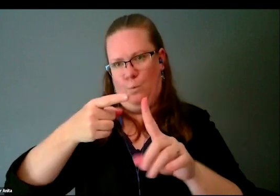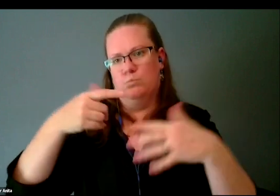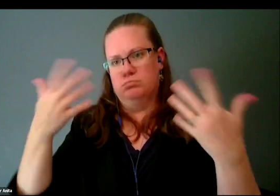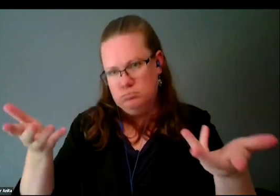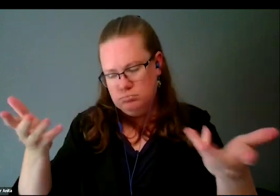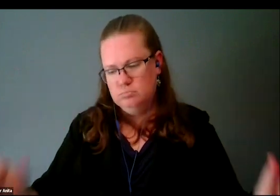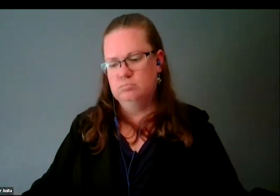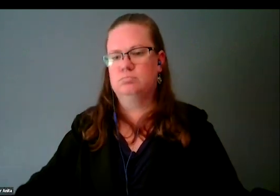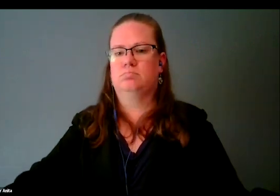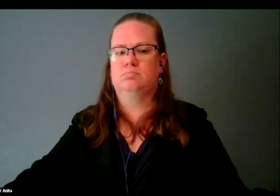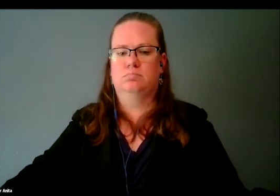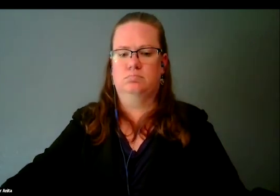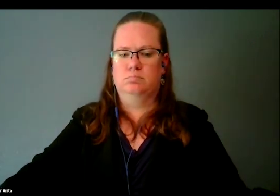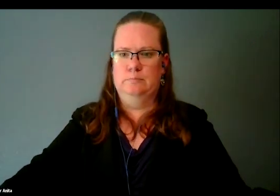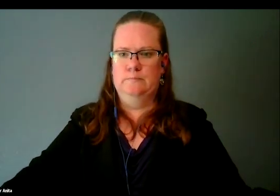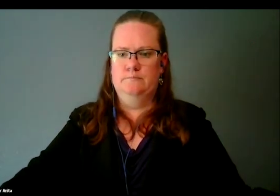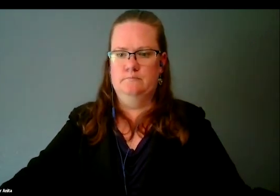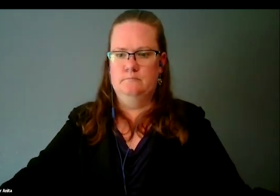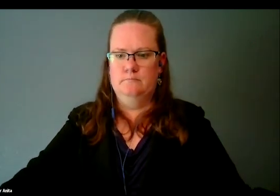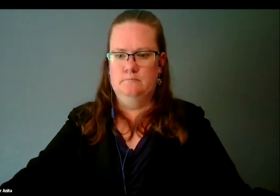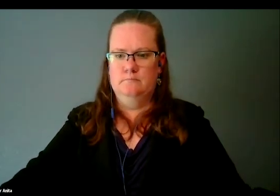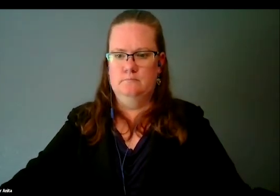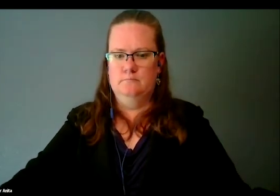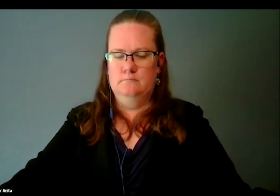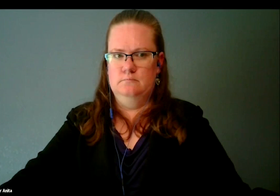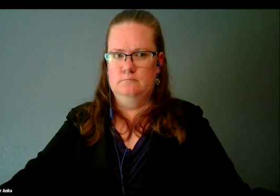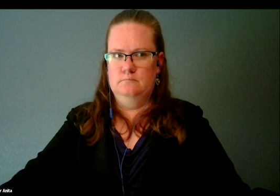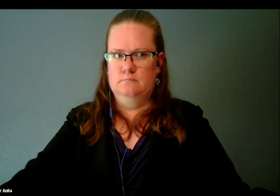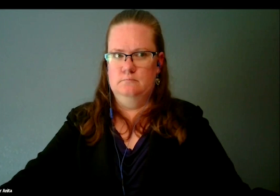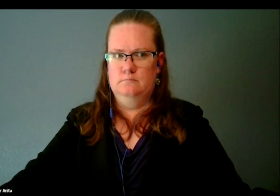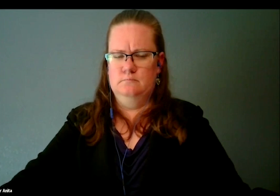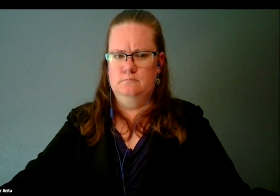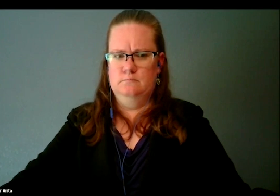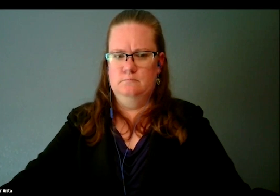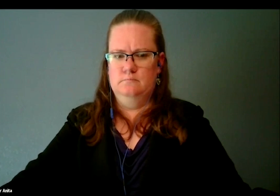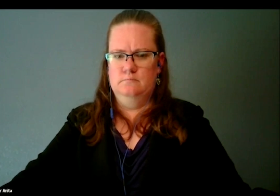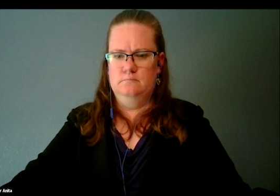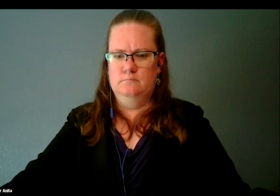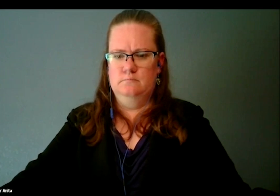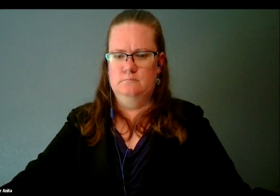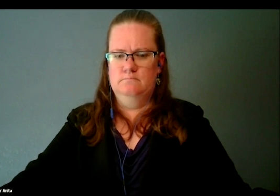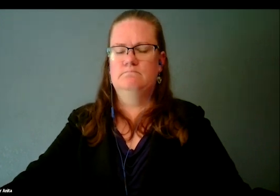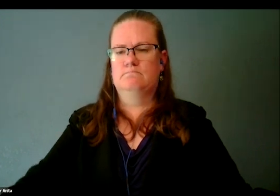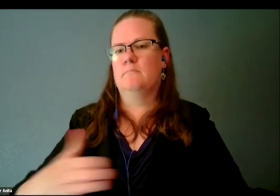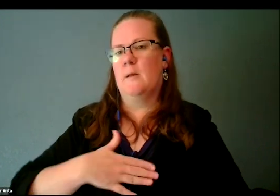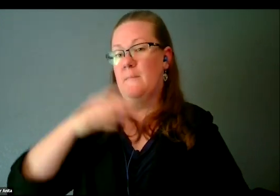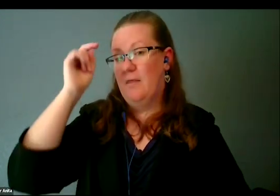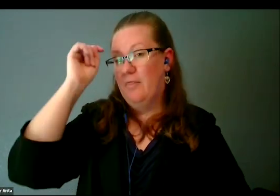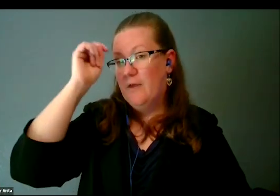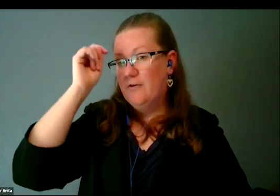My theory with this is that you-- I think when we think about tactile objects, I think people have a tendency